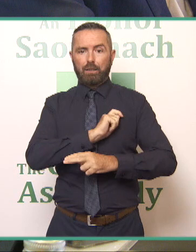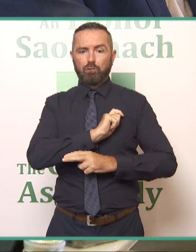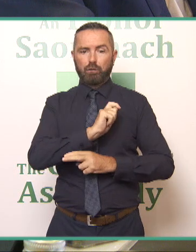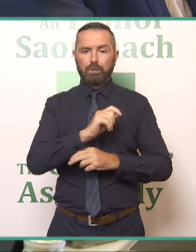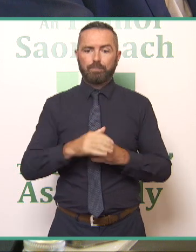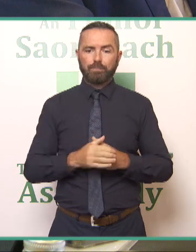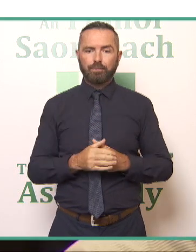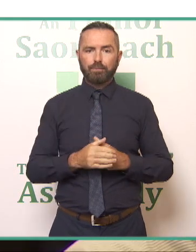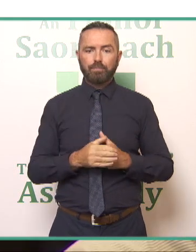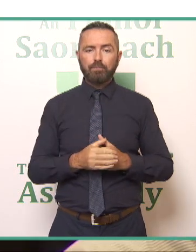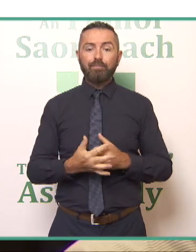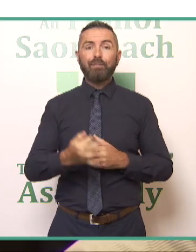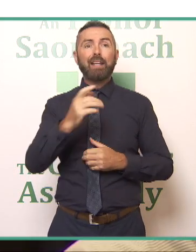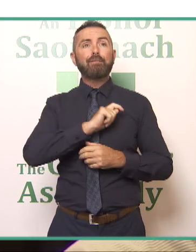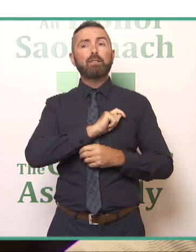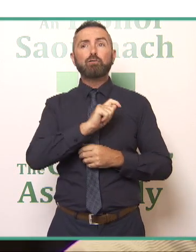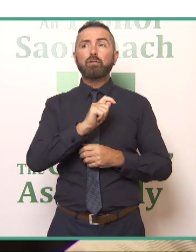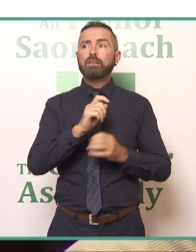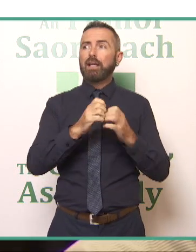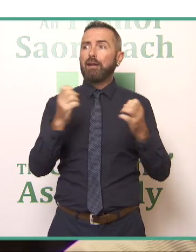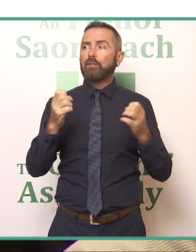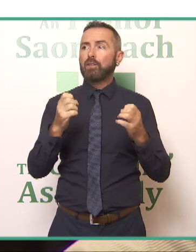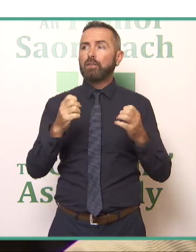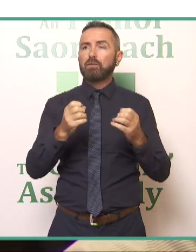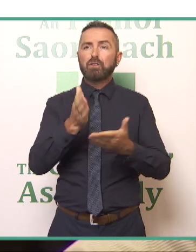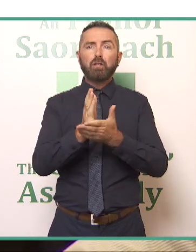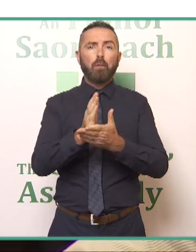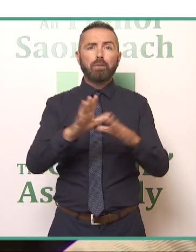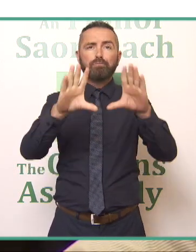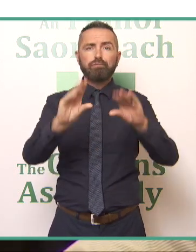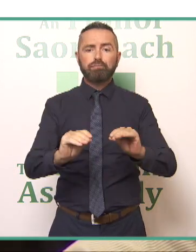idea would be if the trust ever. If the trust ever wound up the Constitution requires